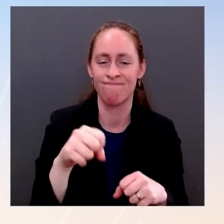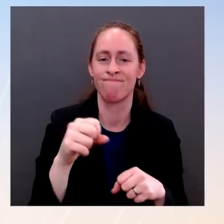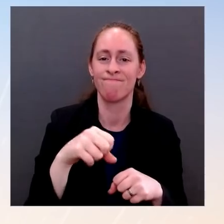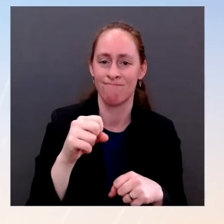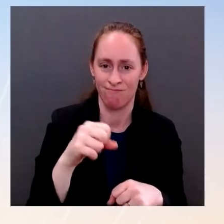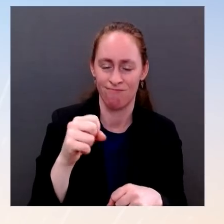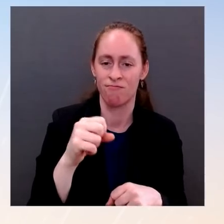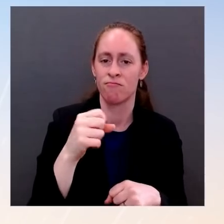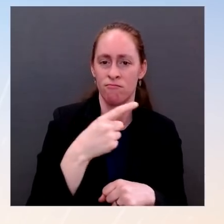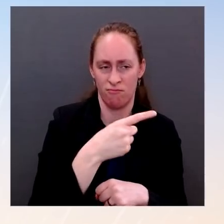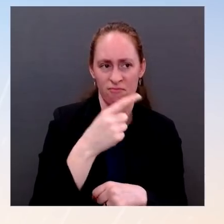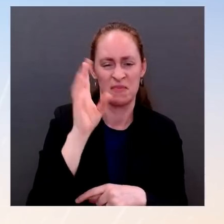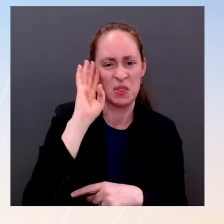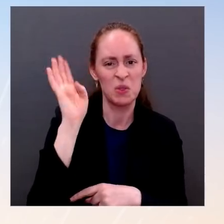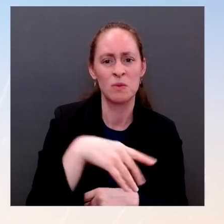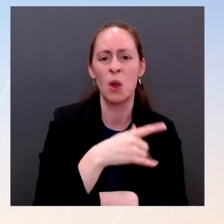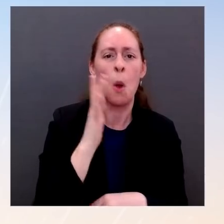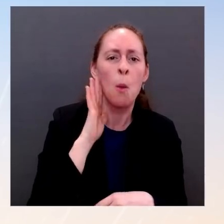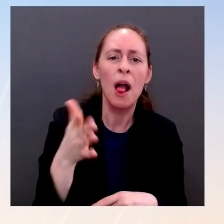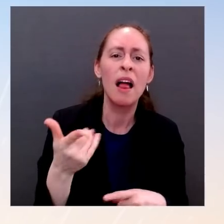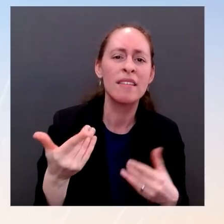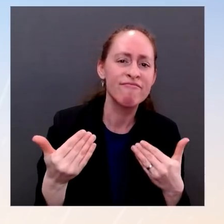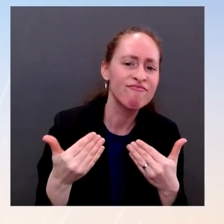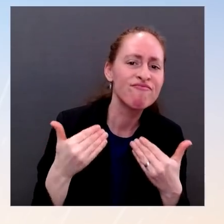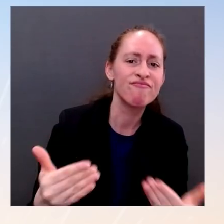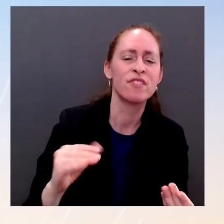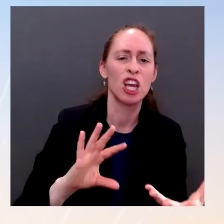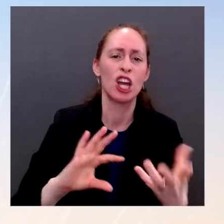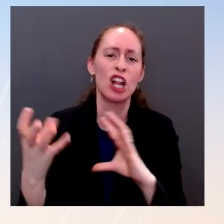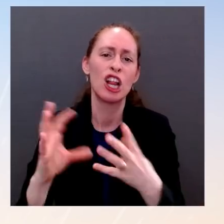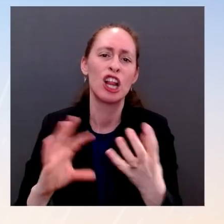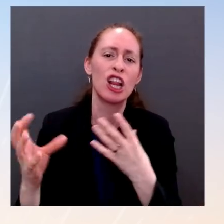or steps that would lay a predicate for either war